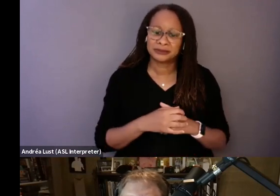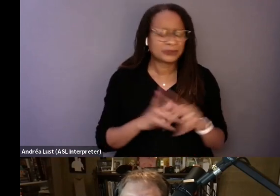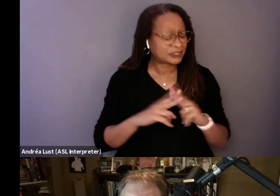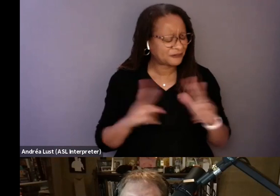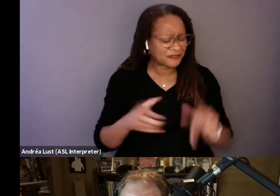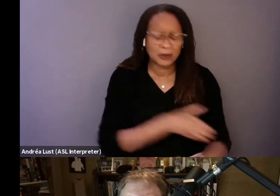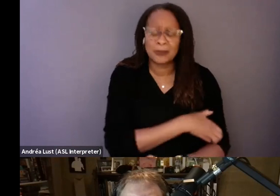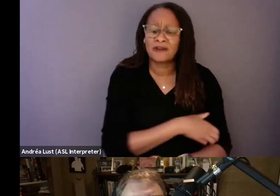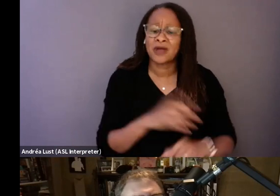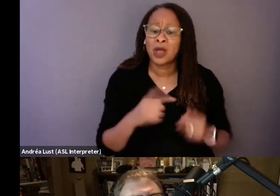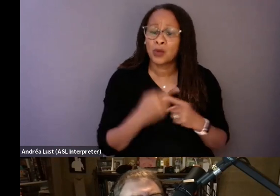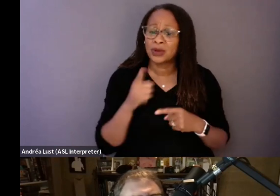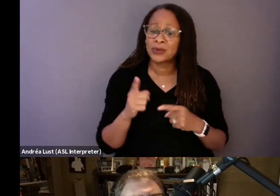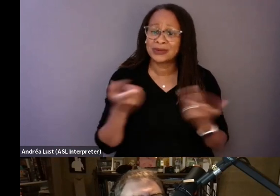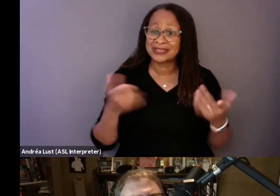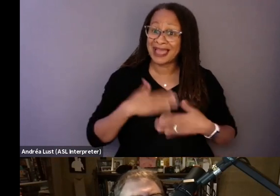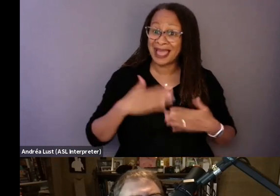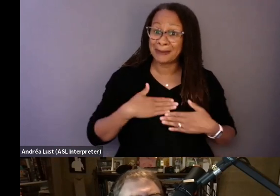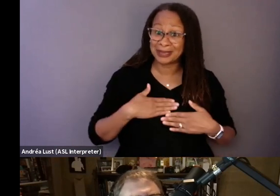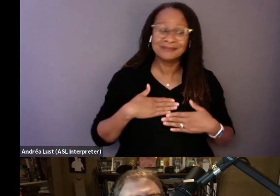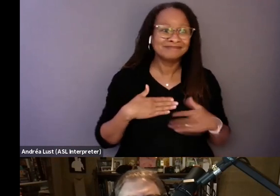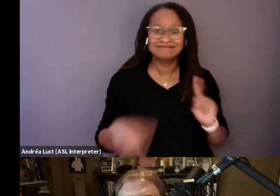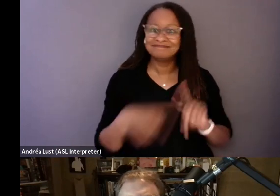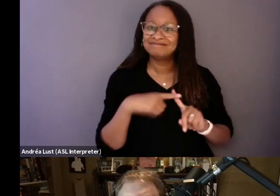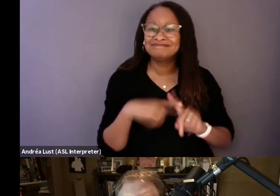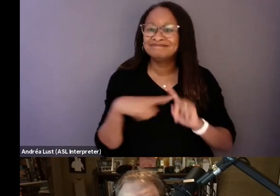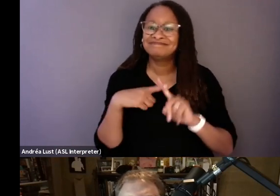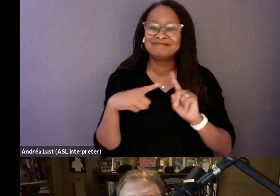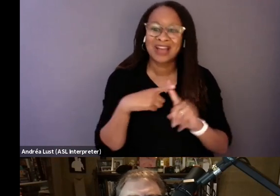So when he was... Yeah, when he was happy in that beat he took the room with him and then likewise